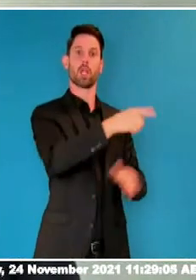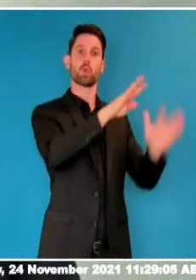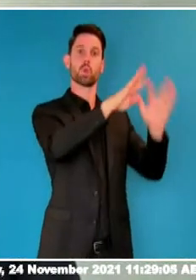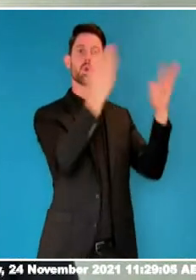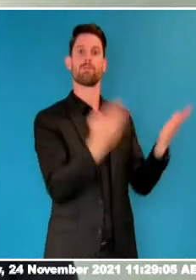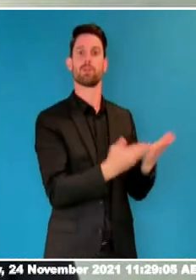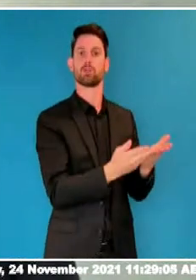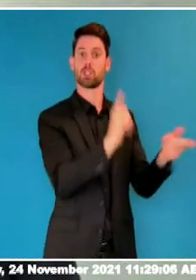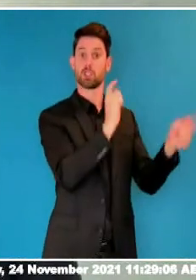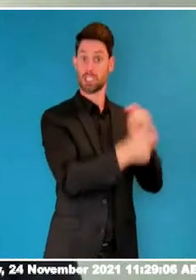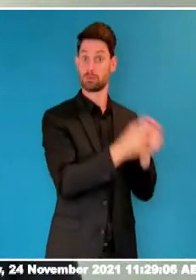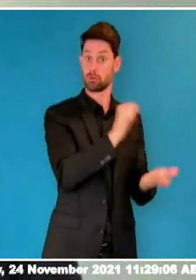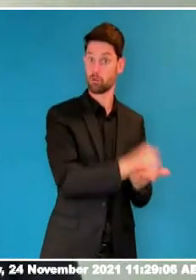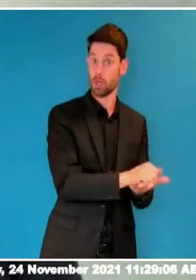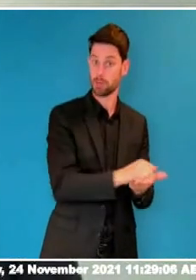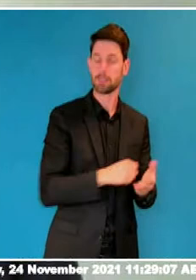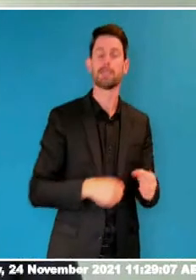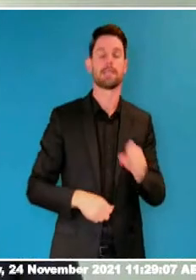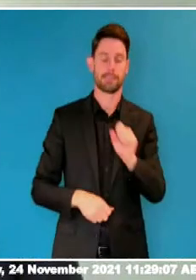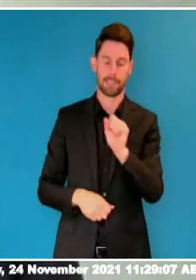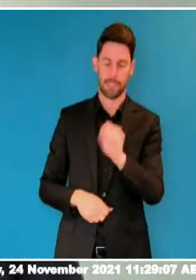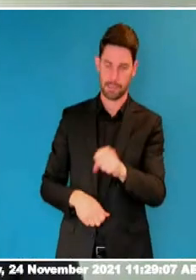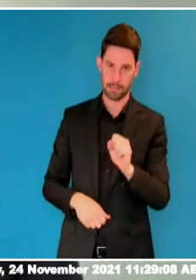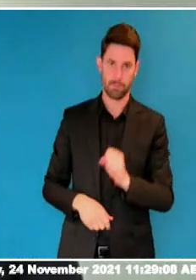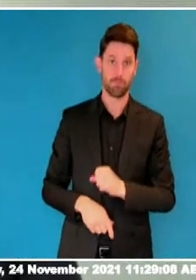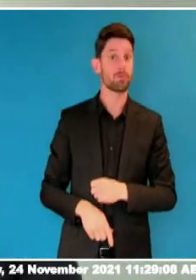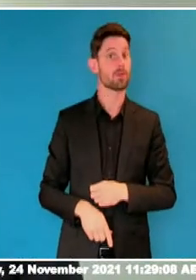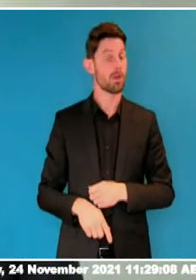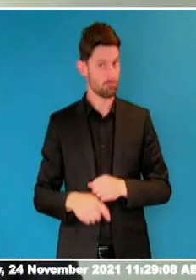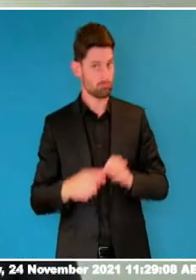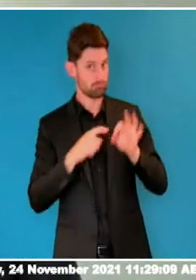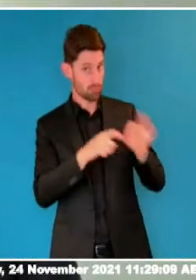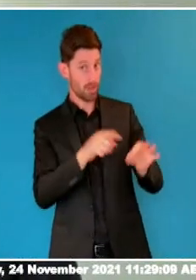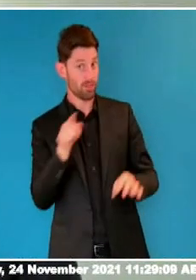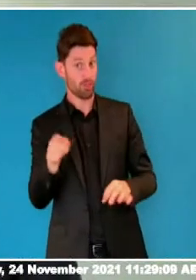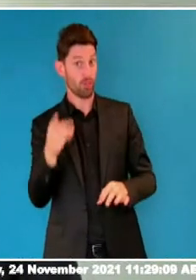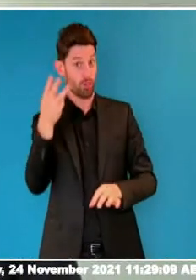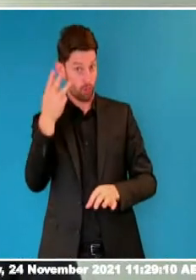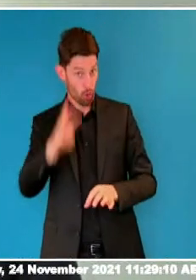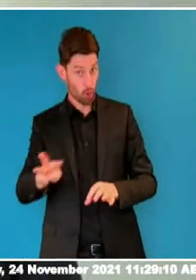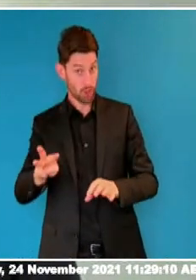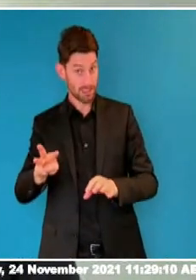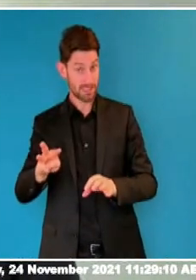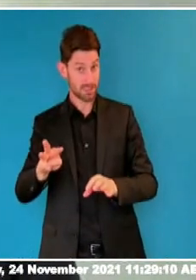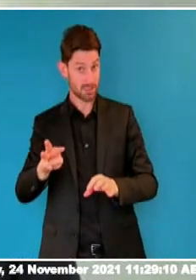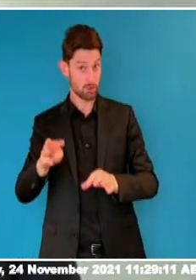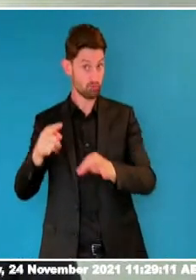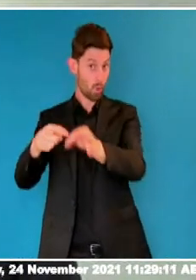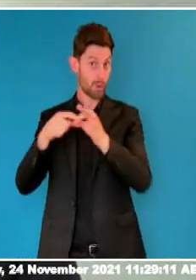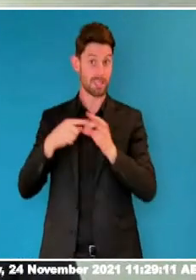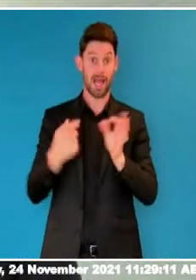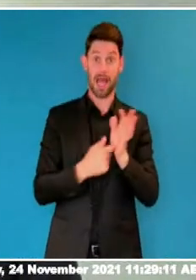Were those 30 requested adjustments provided by RMIT? They were all provided.